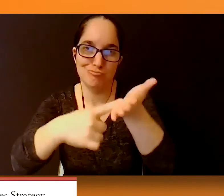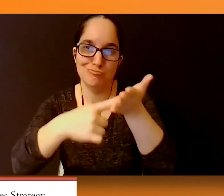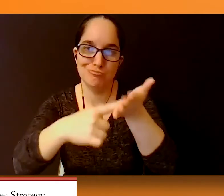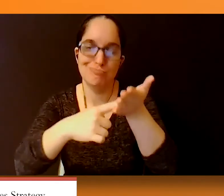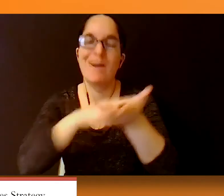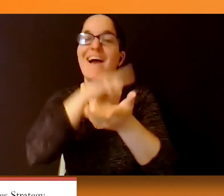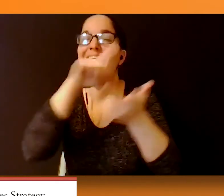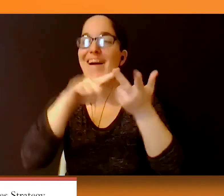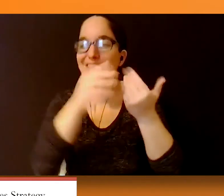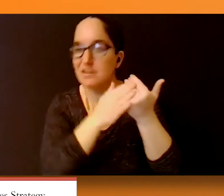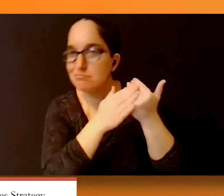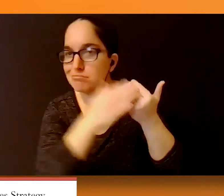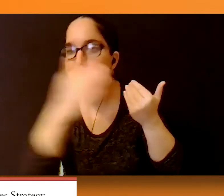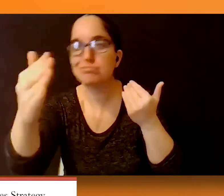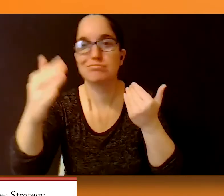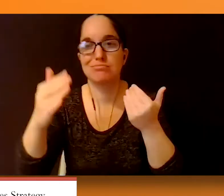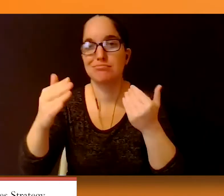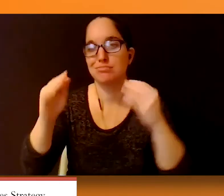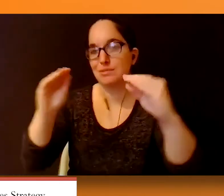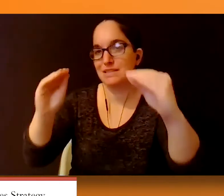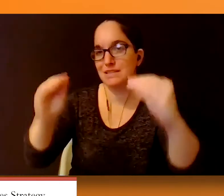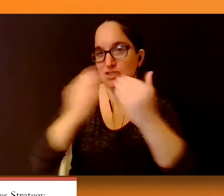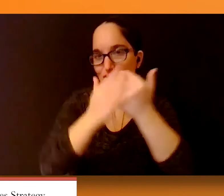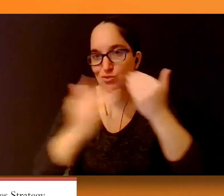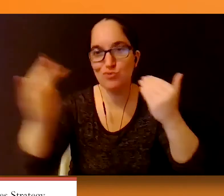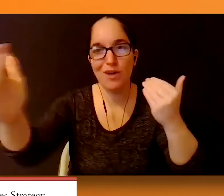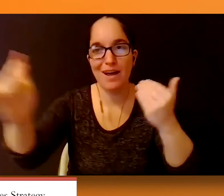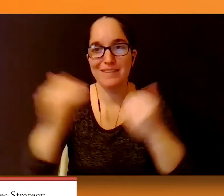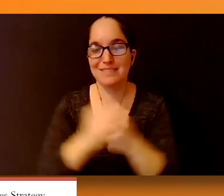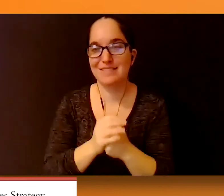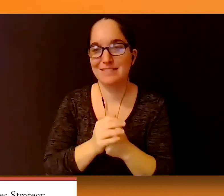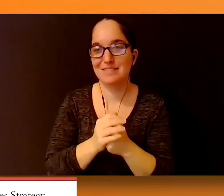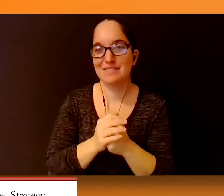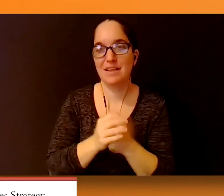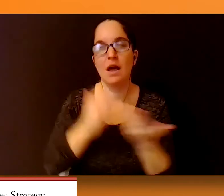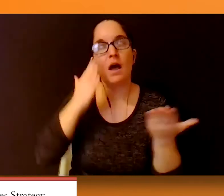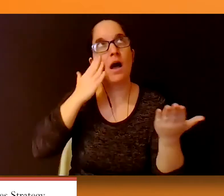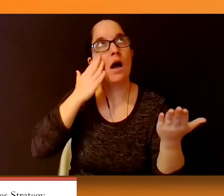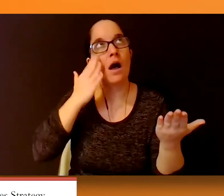and then launched into whatever you were teaching for the day. Then vocabulary was tied to that.